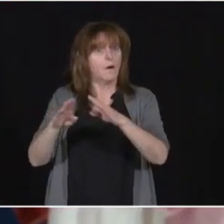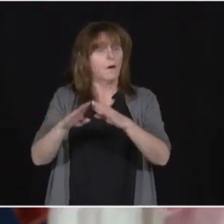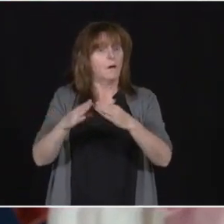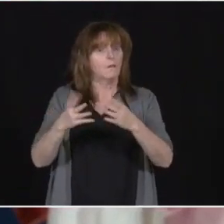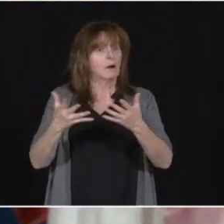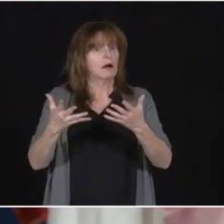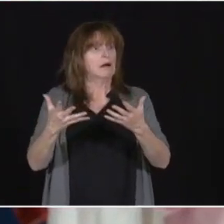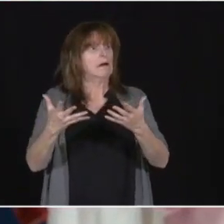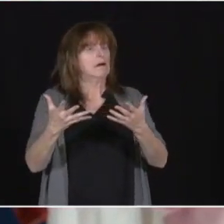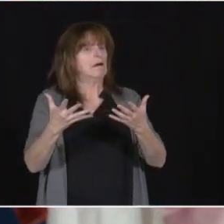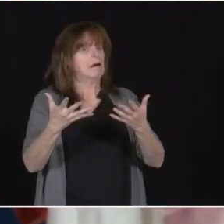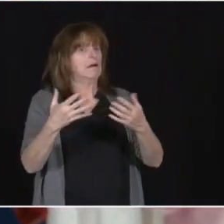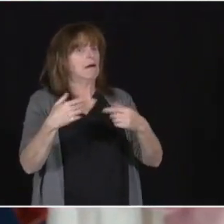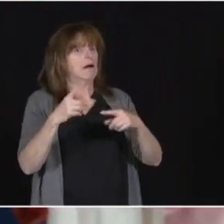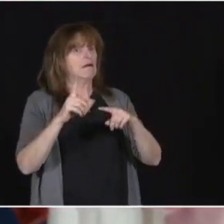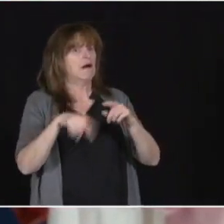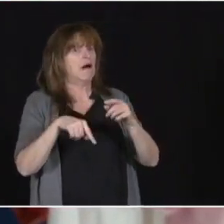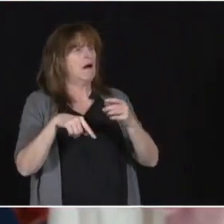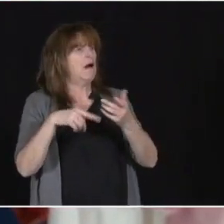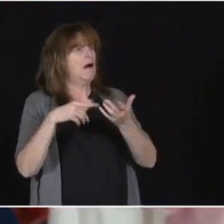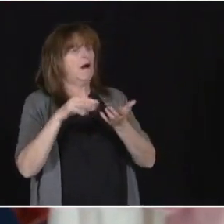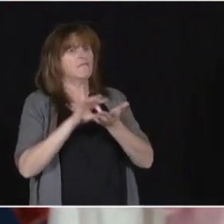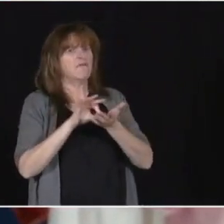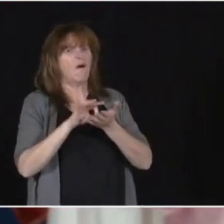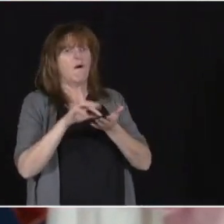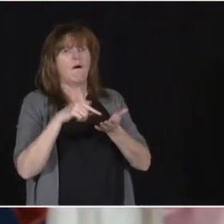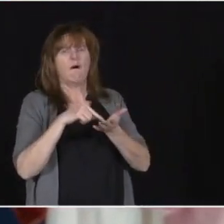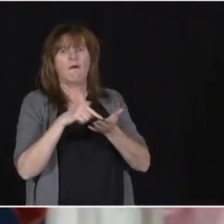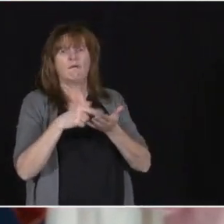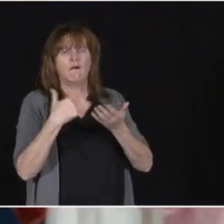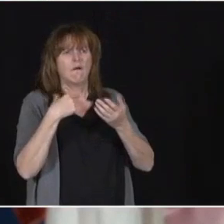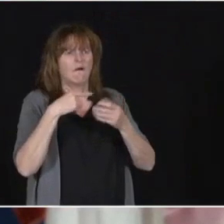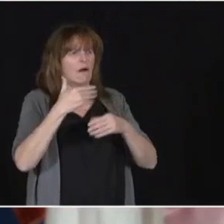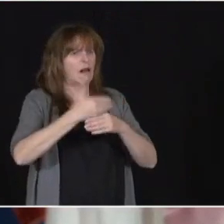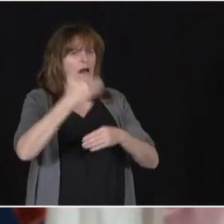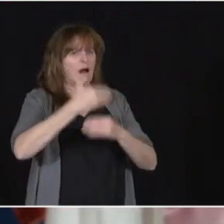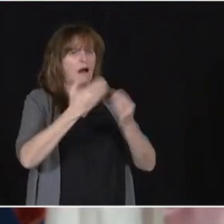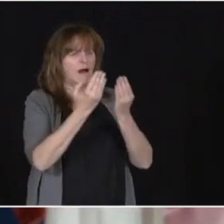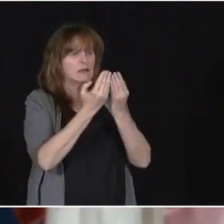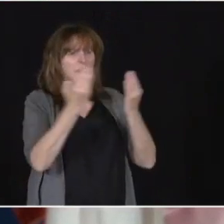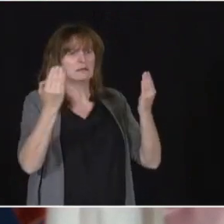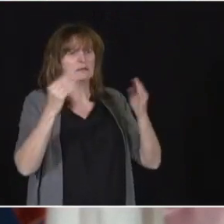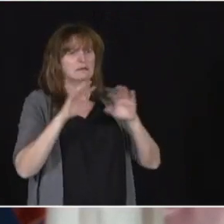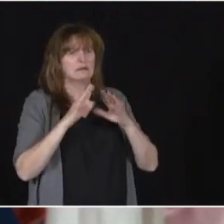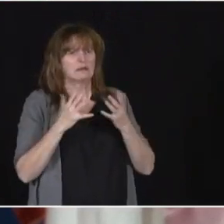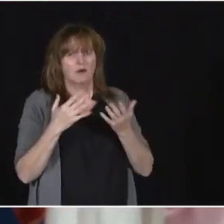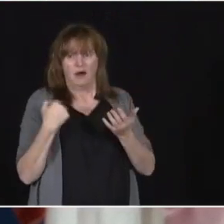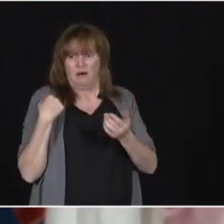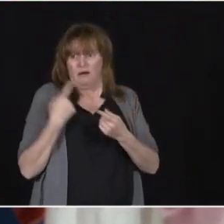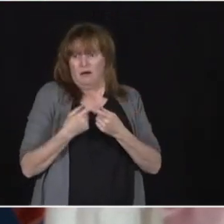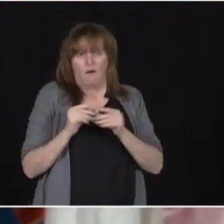to pay for safeguards like plexiglass because they haven't had income. What should those businesses do? Is the government looking at creating some kind of fund